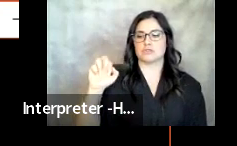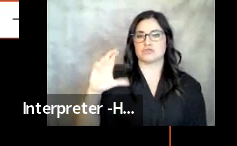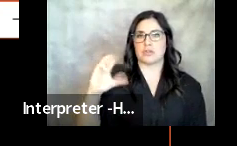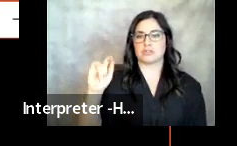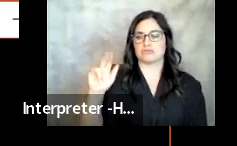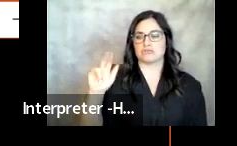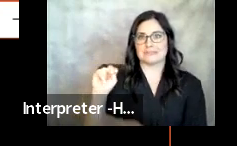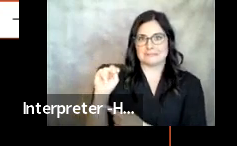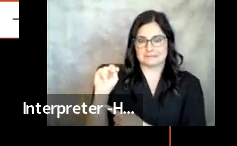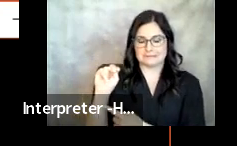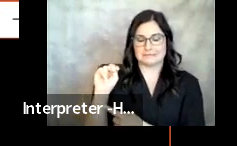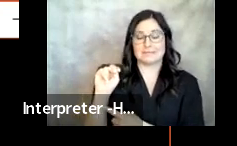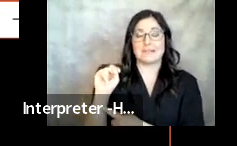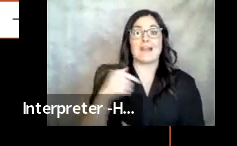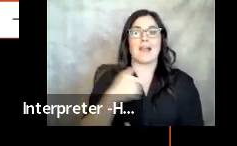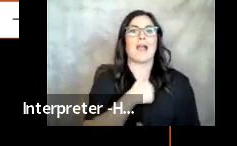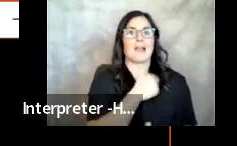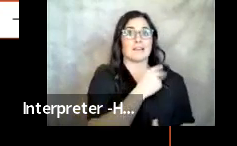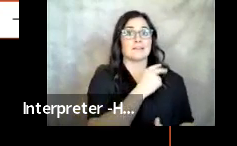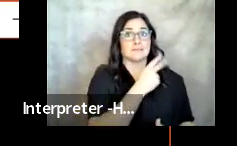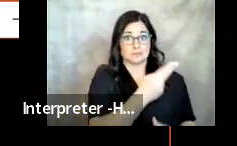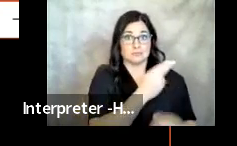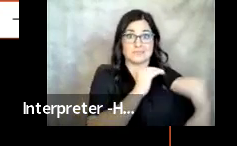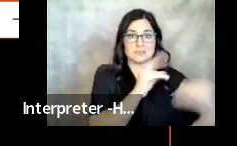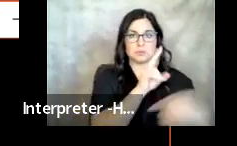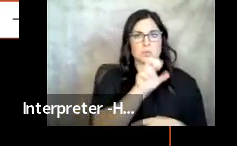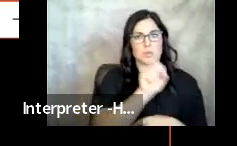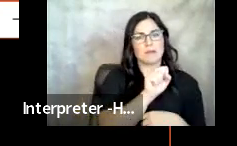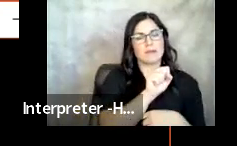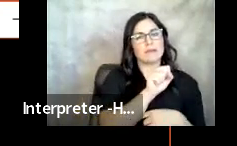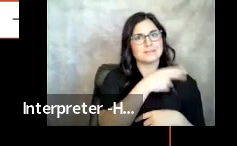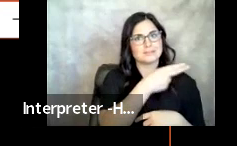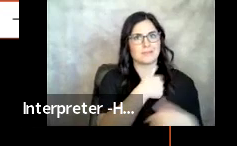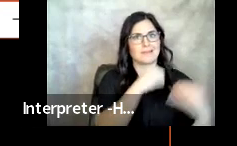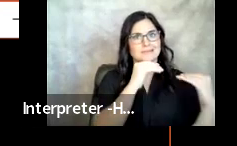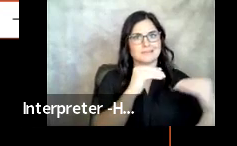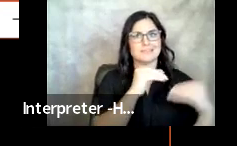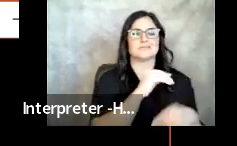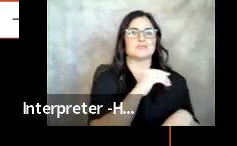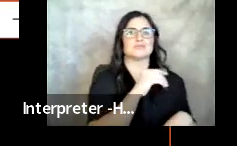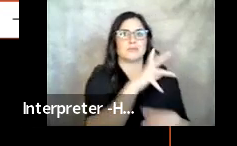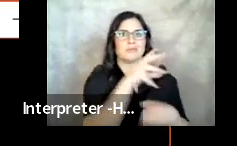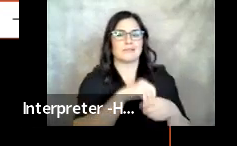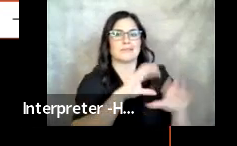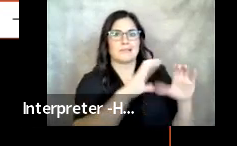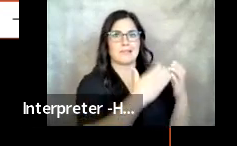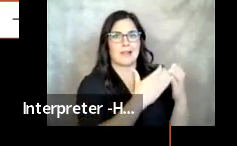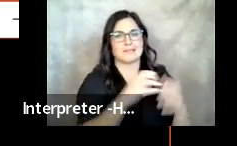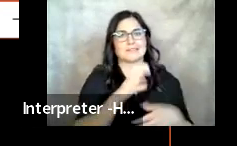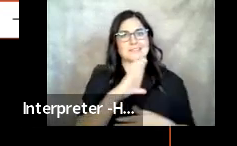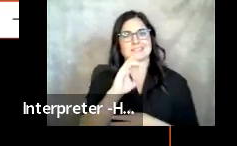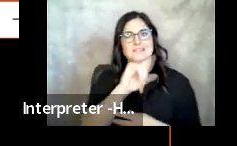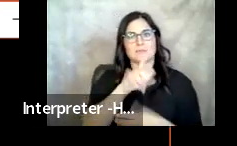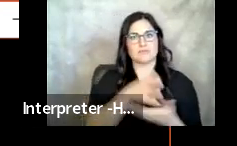I teach that deal with U.S. history. I talk about it in my civil rights class and my history. eleven.